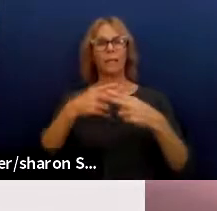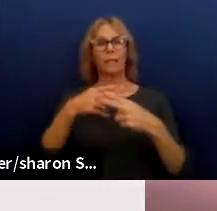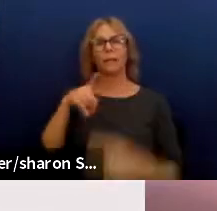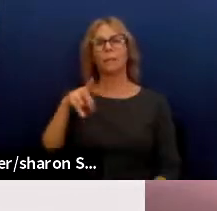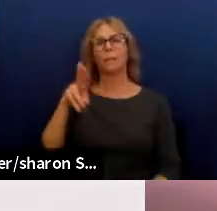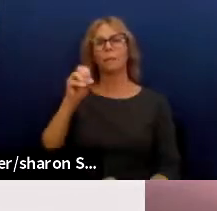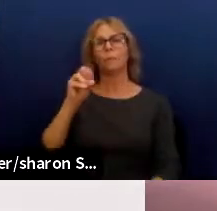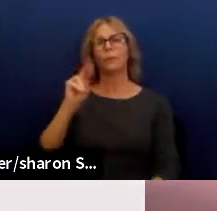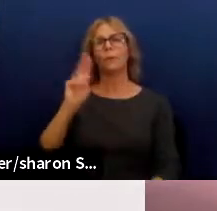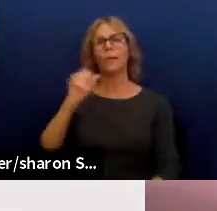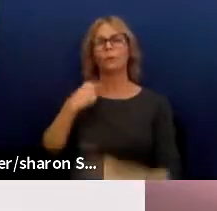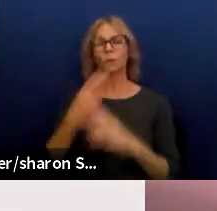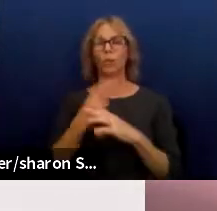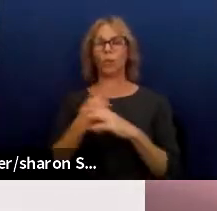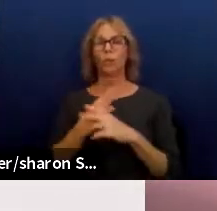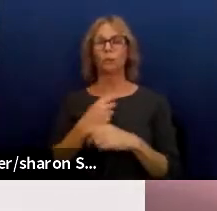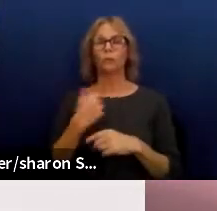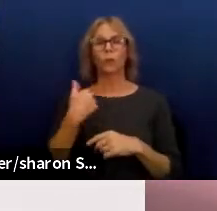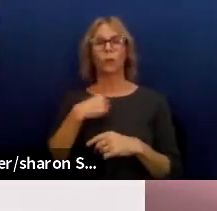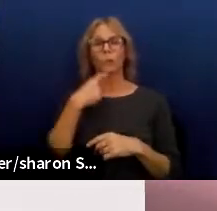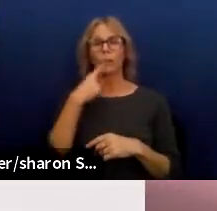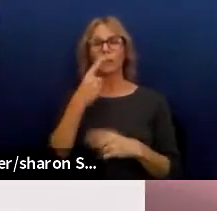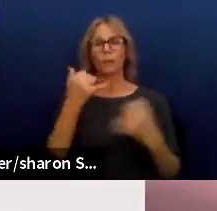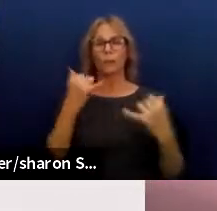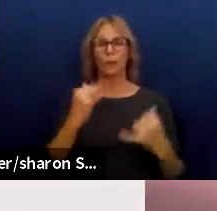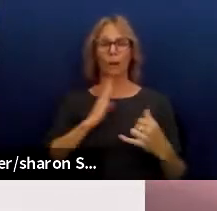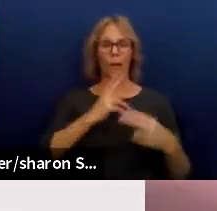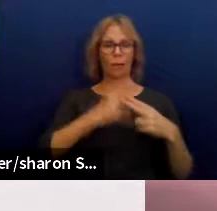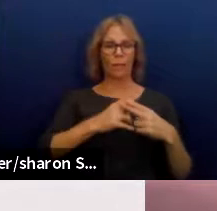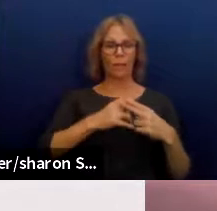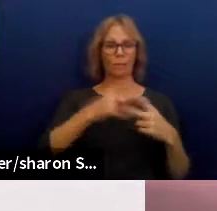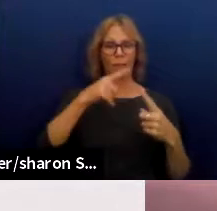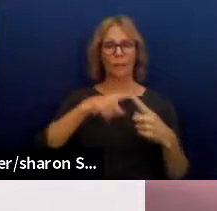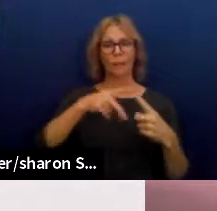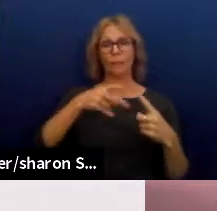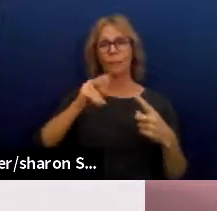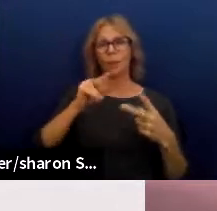So when we come out and We will tell you now our name is this, and now our pronouns are that, you should try your best to use those